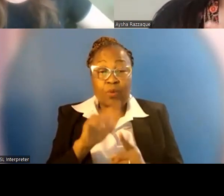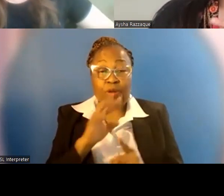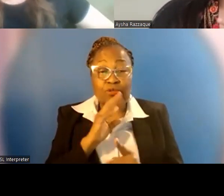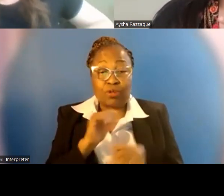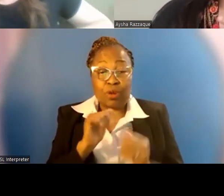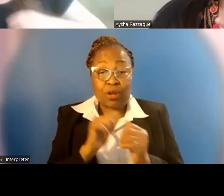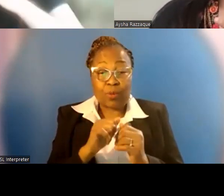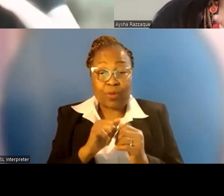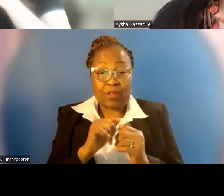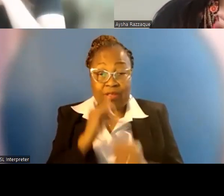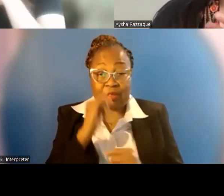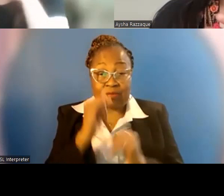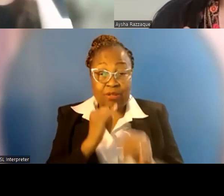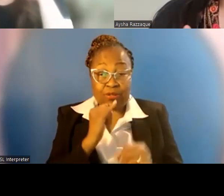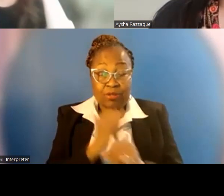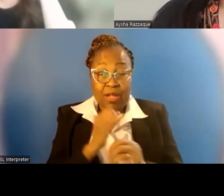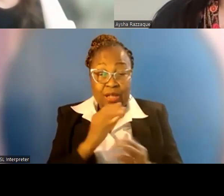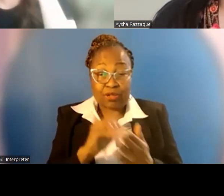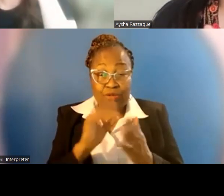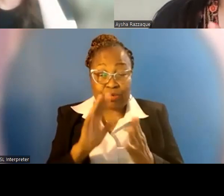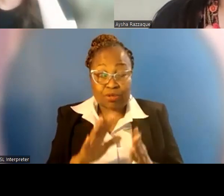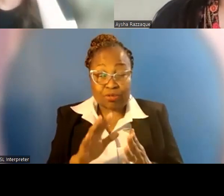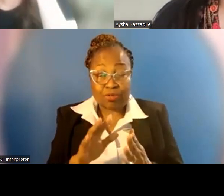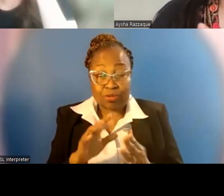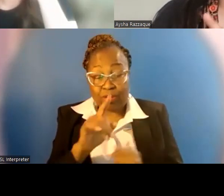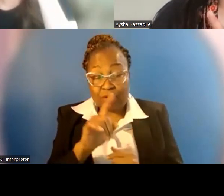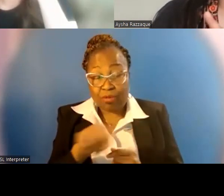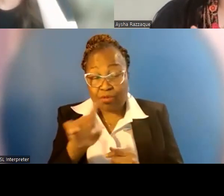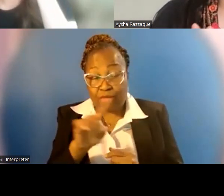and those coming from places where disability